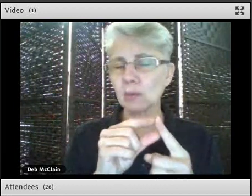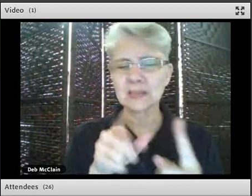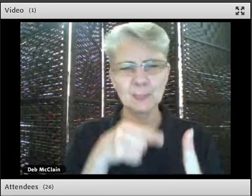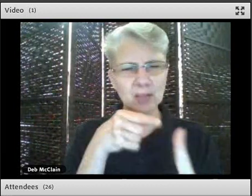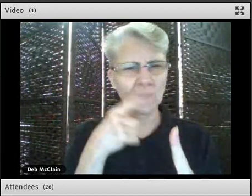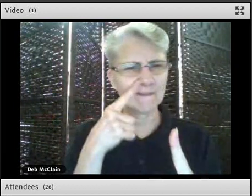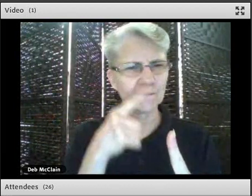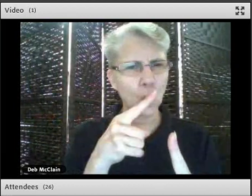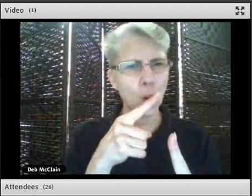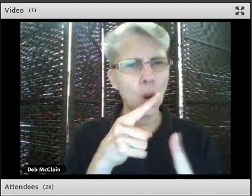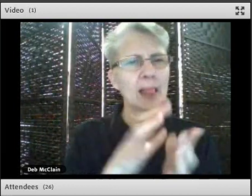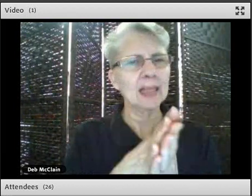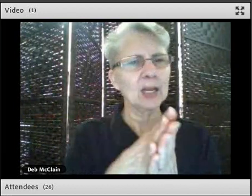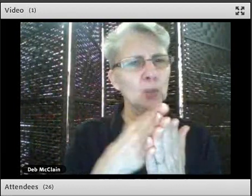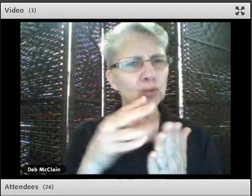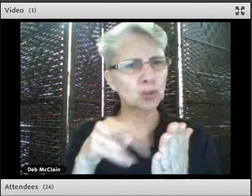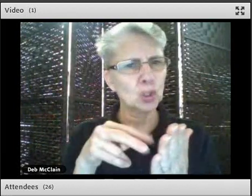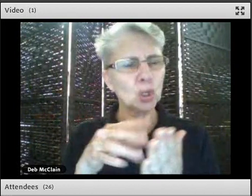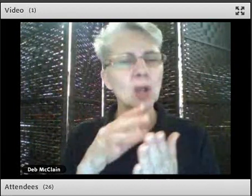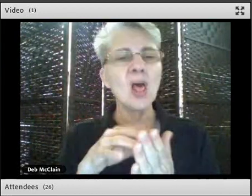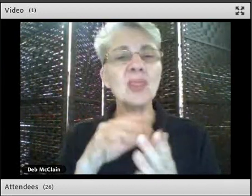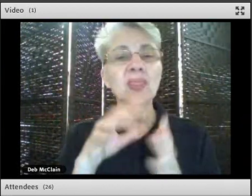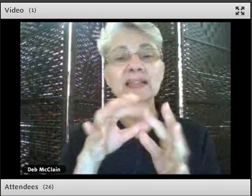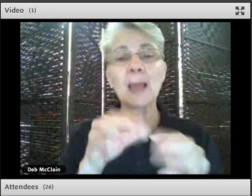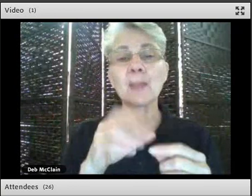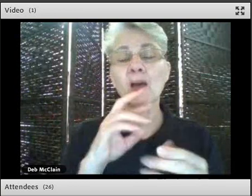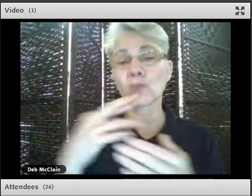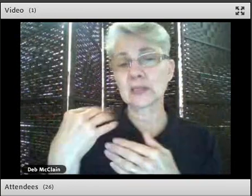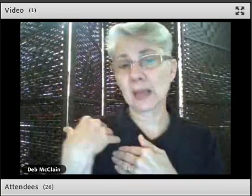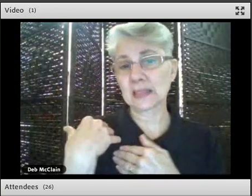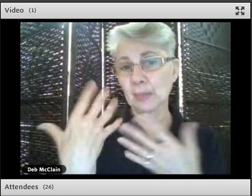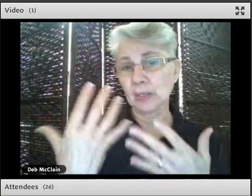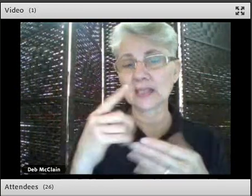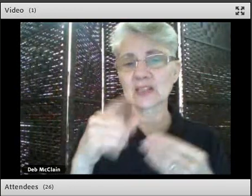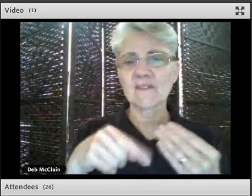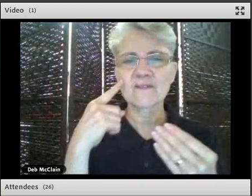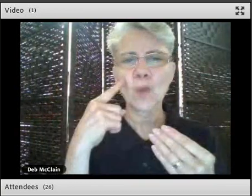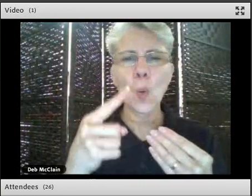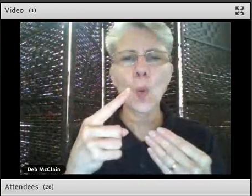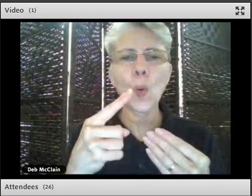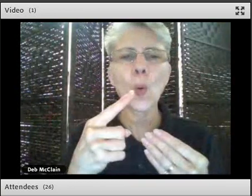is for the person or persons who created the content.